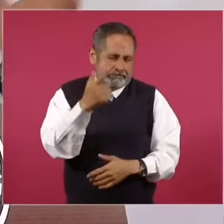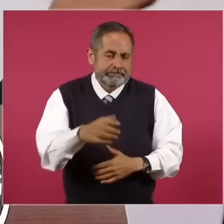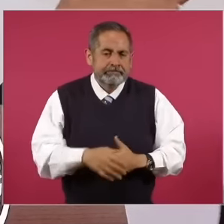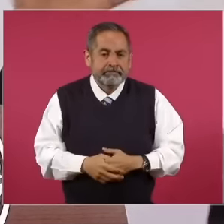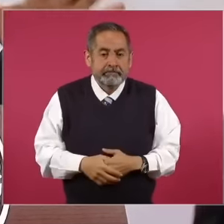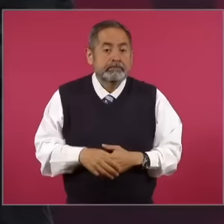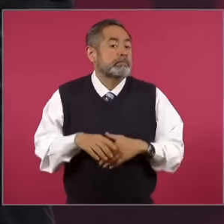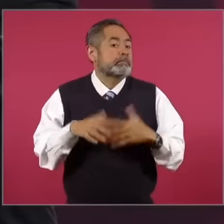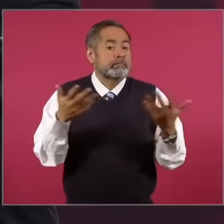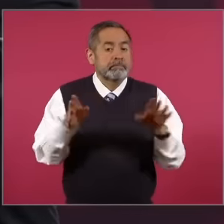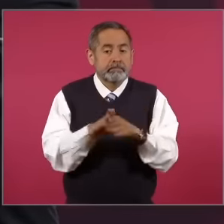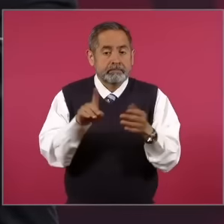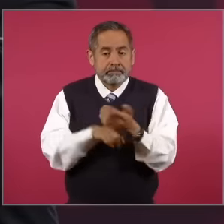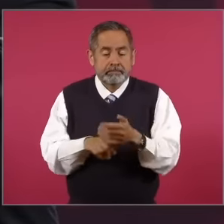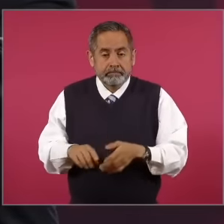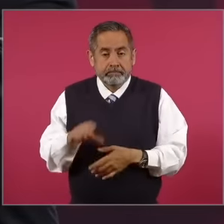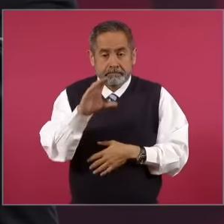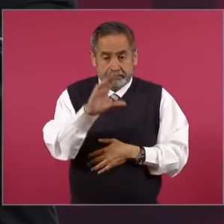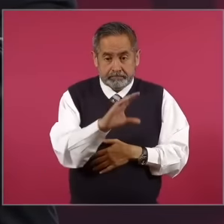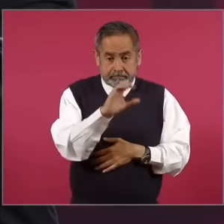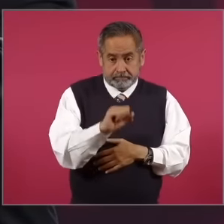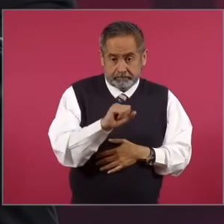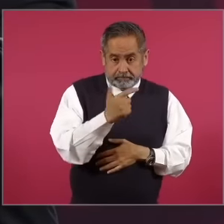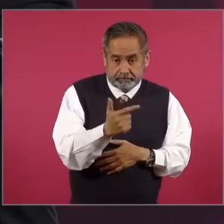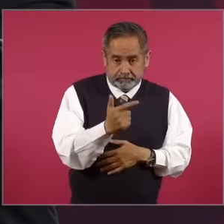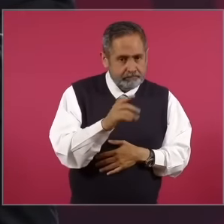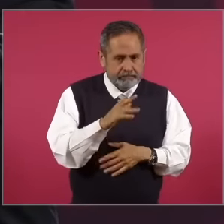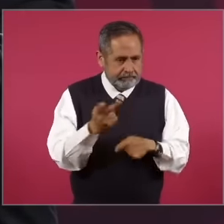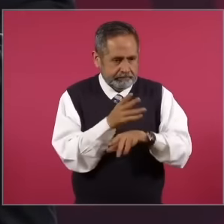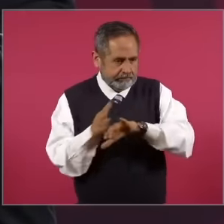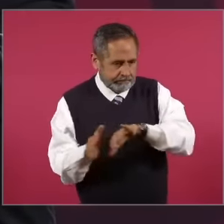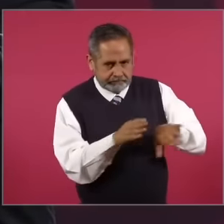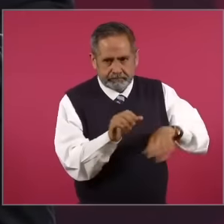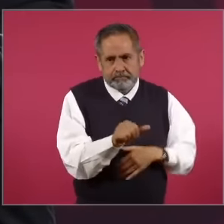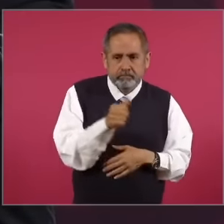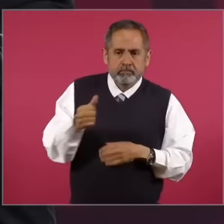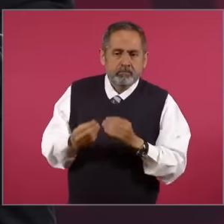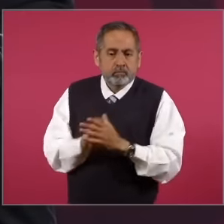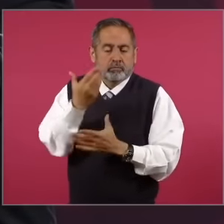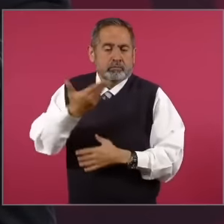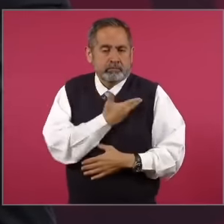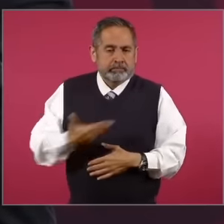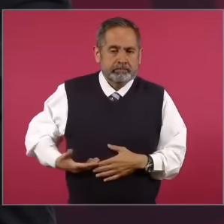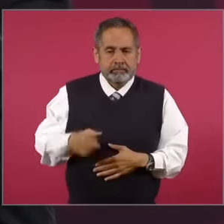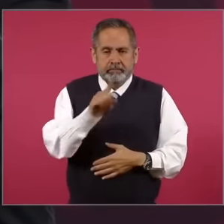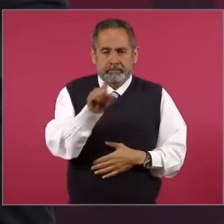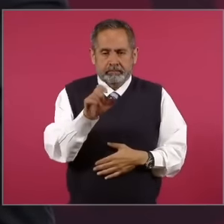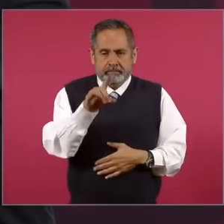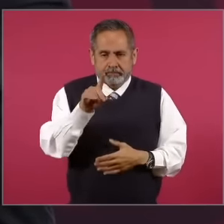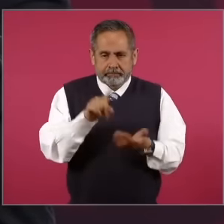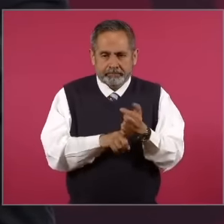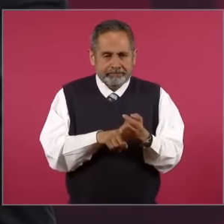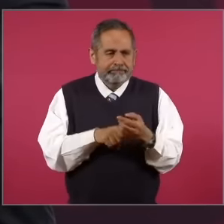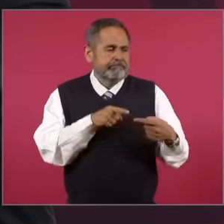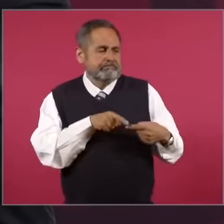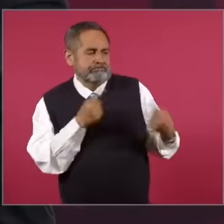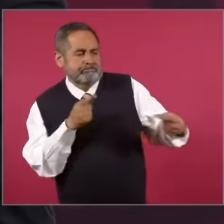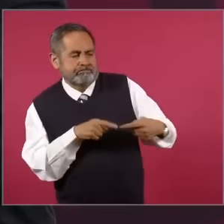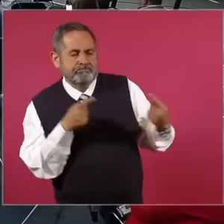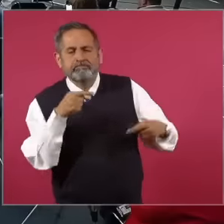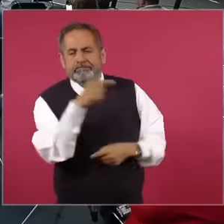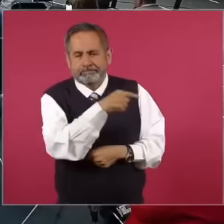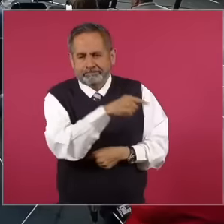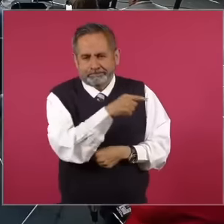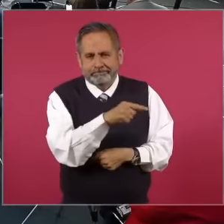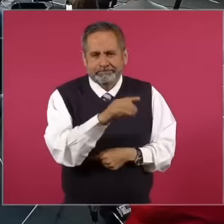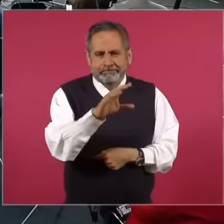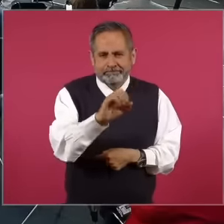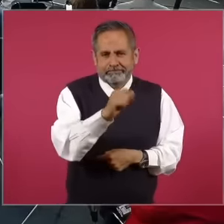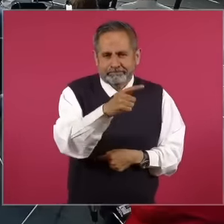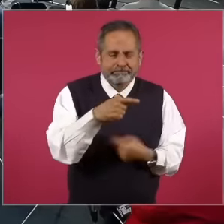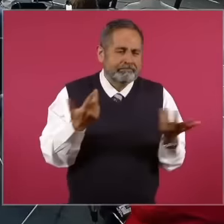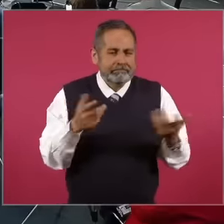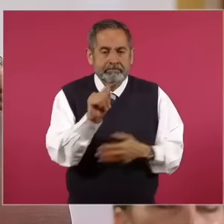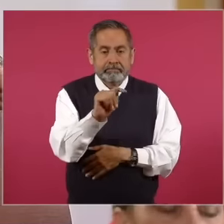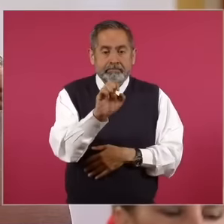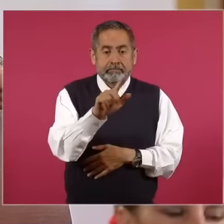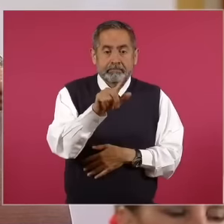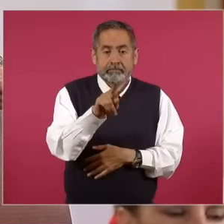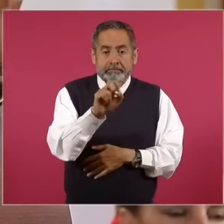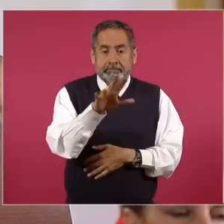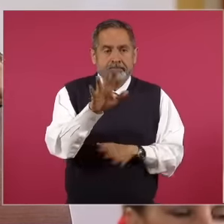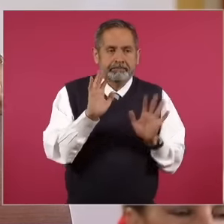Salinas was no longer there, Cedillo was there, there was already the Cedillo Salinas lawsuit and Televisa had already taken